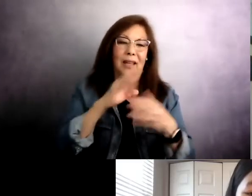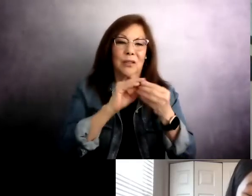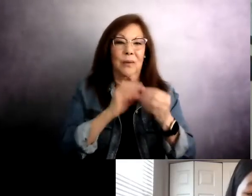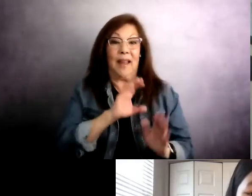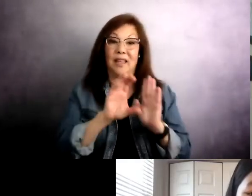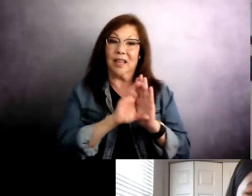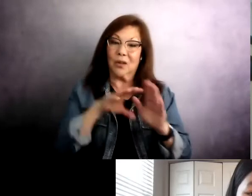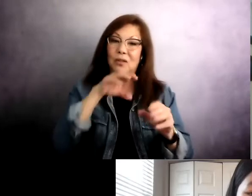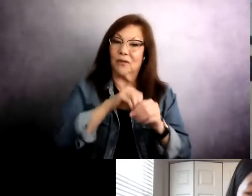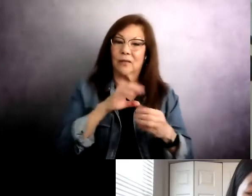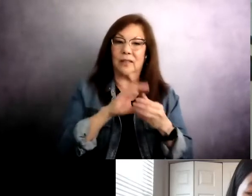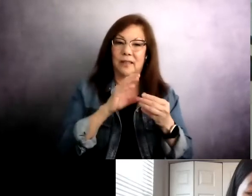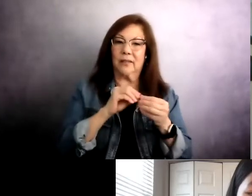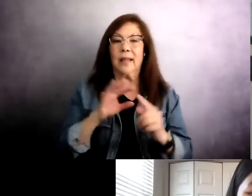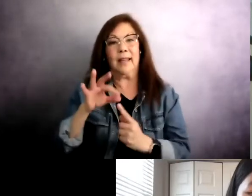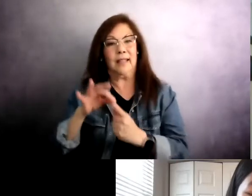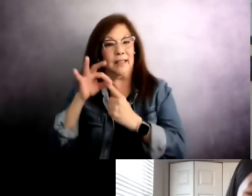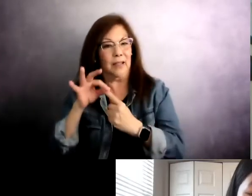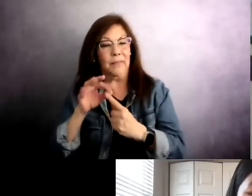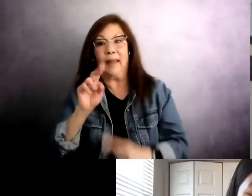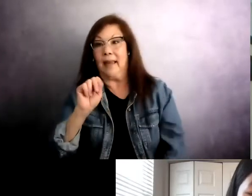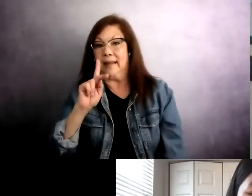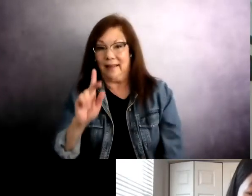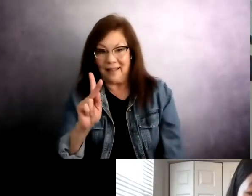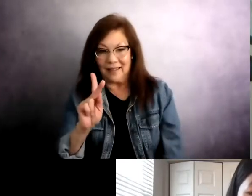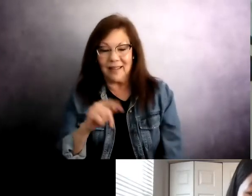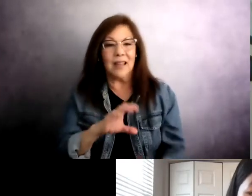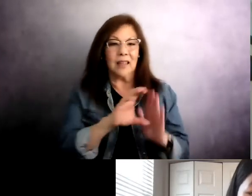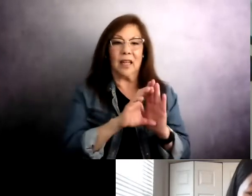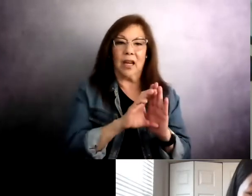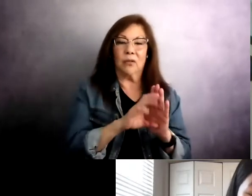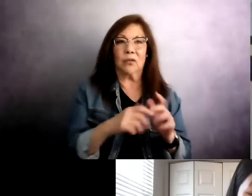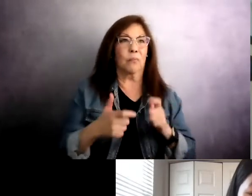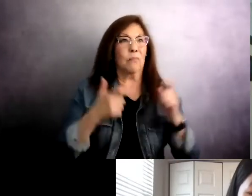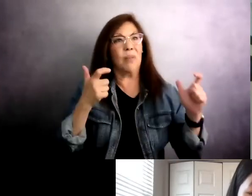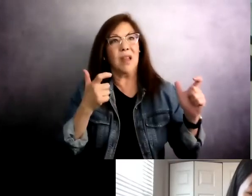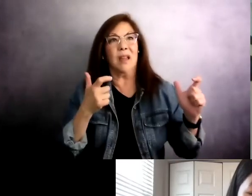with the exception of neck, the characters are so big and they are so grand.